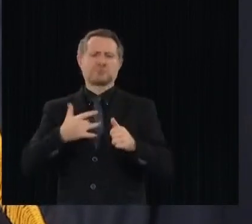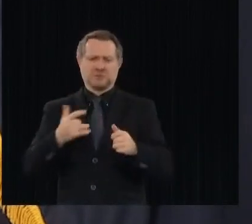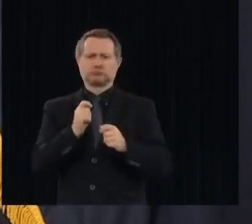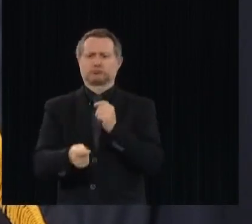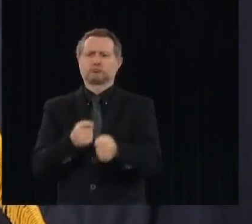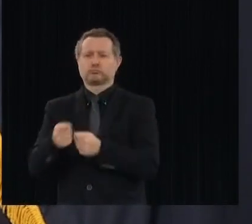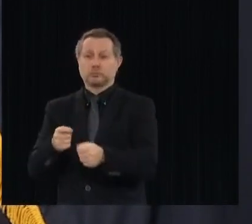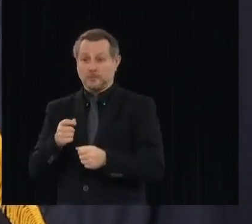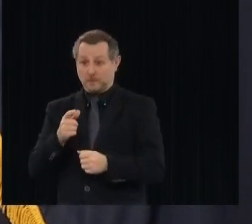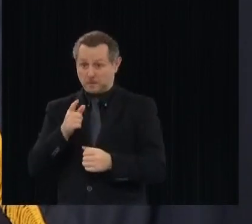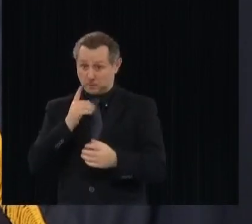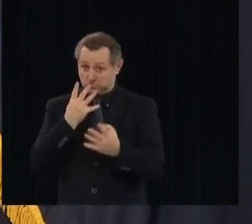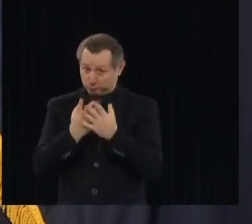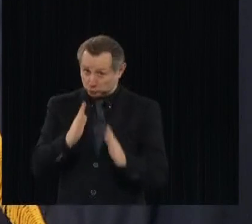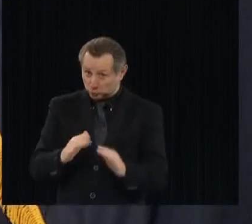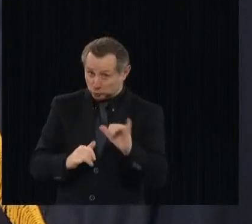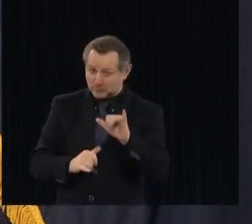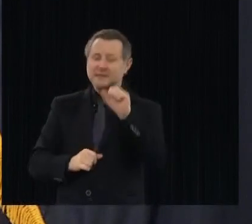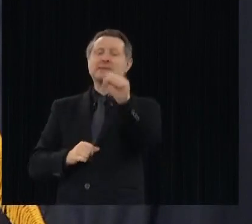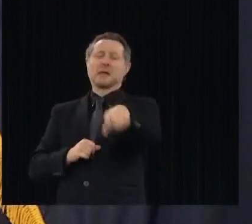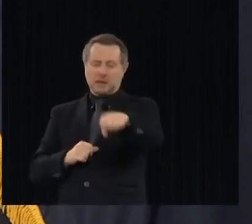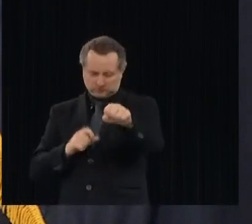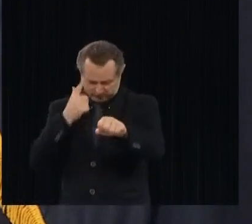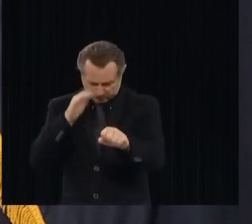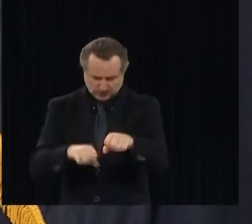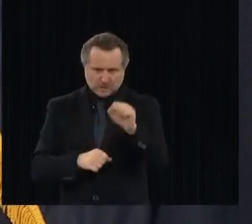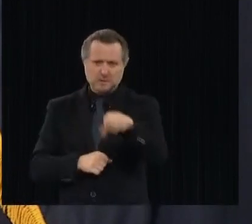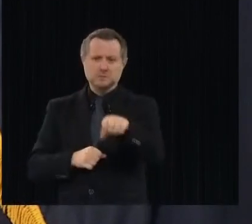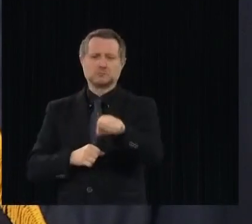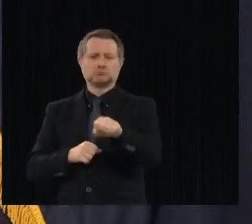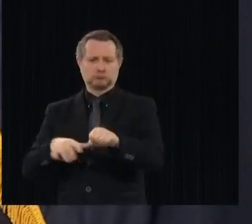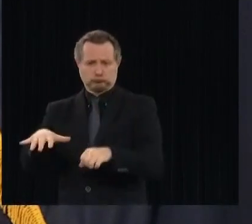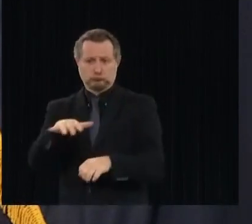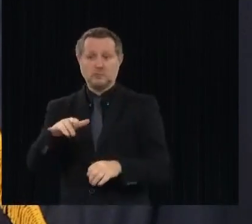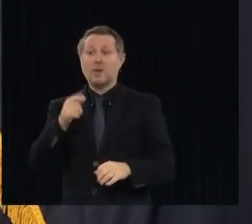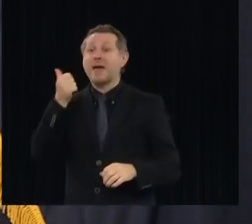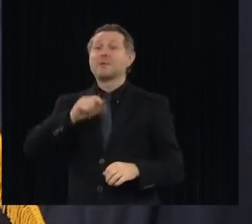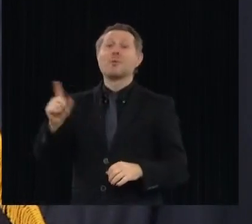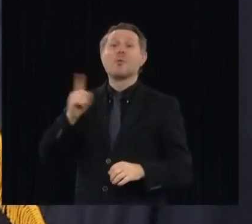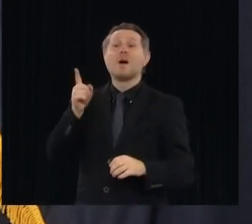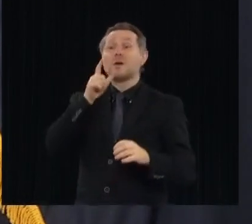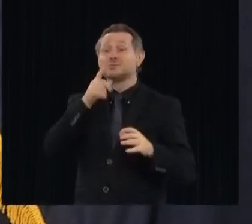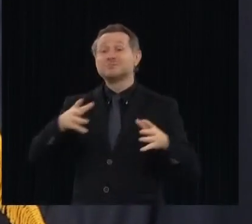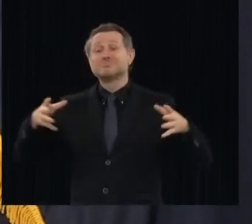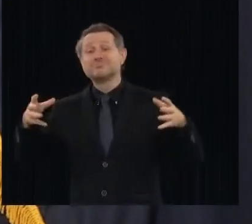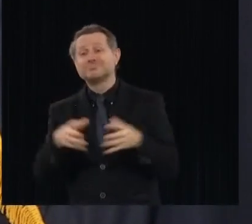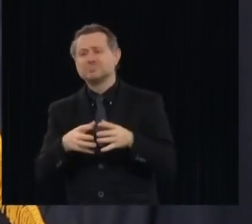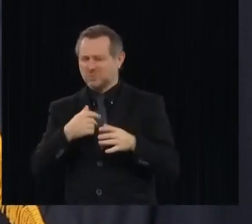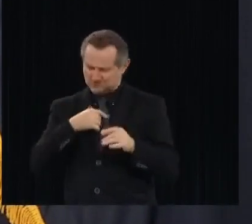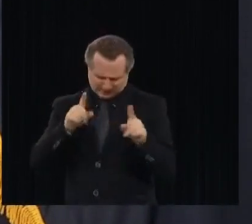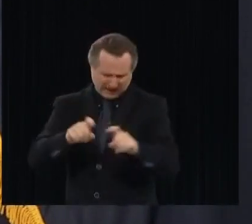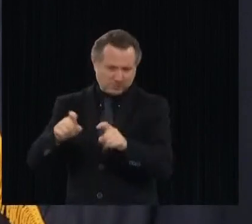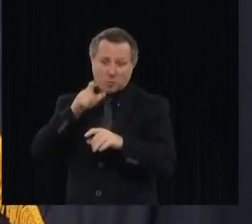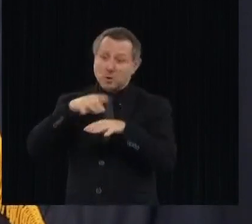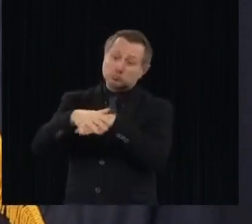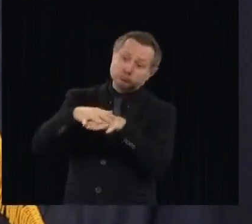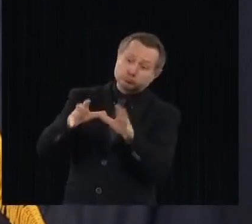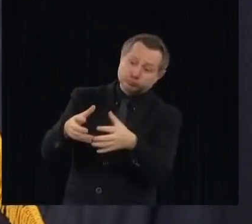WE ARE TESTING IN EVERY CONGREGATE FACILITY IN THE